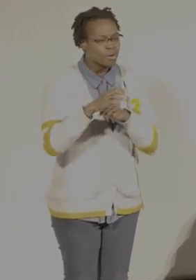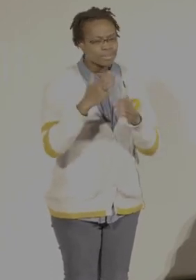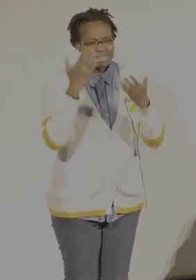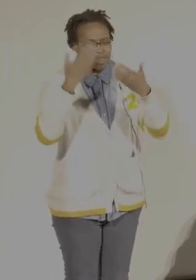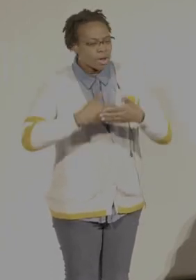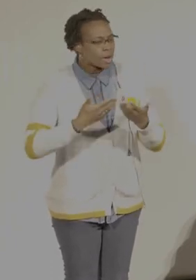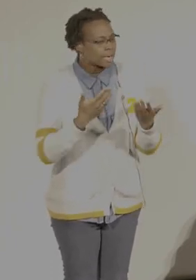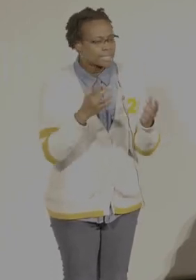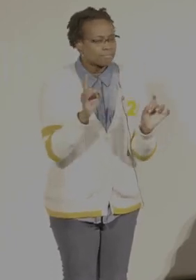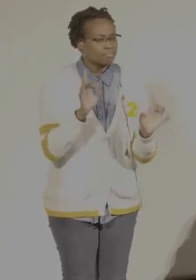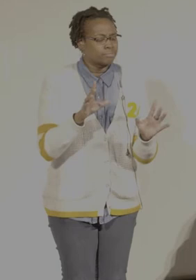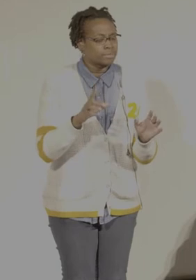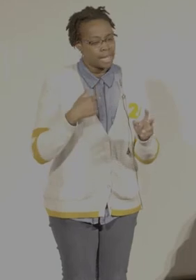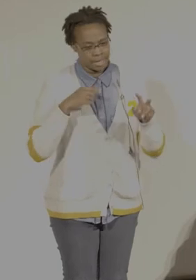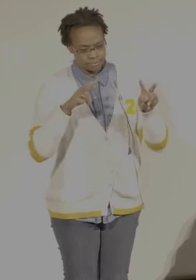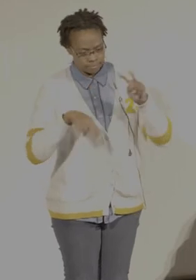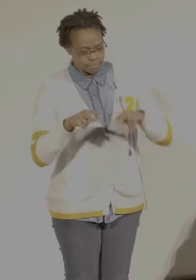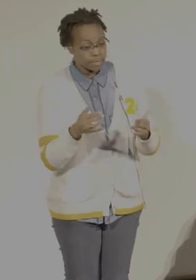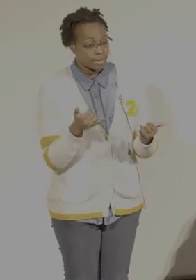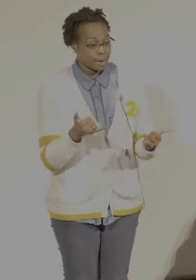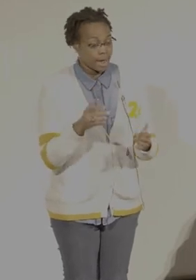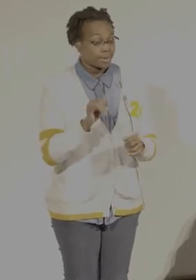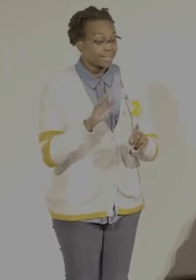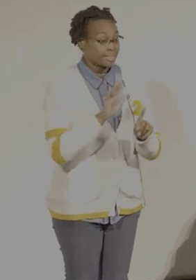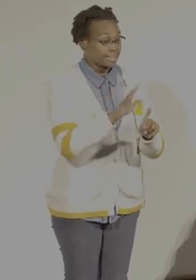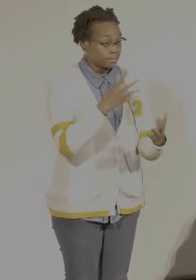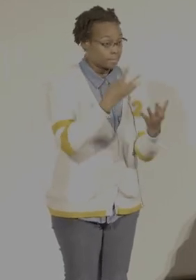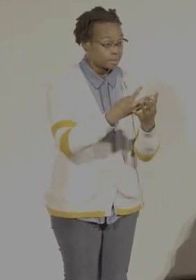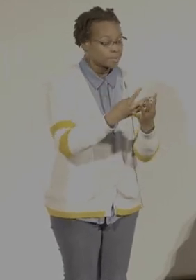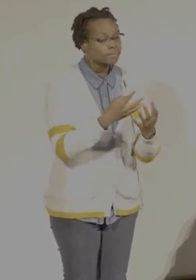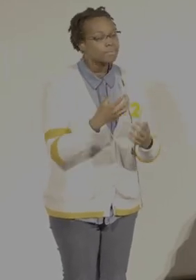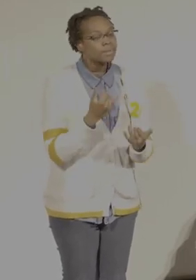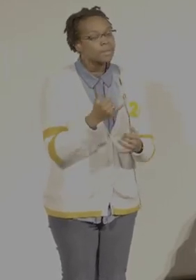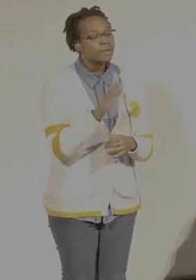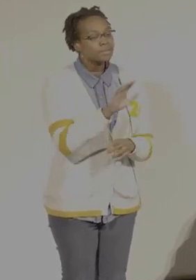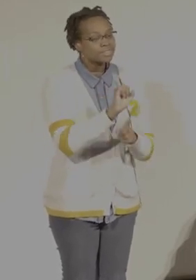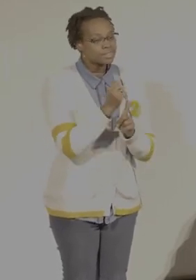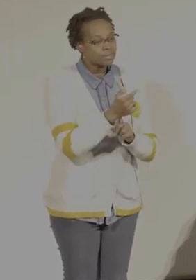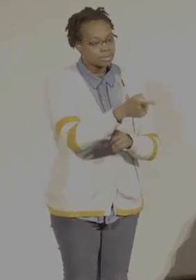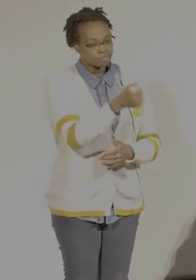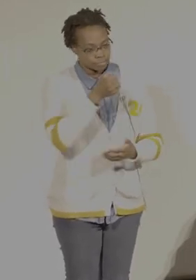And so as I assess the landscape now, that is his imprisonment, that is this situation he finds himself in.